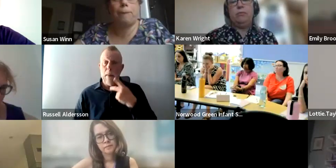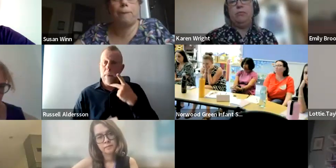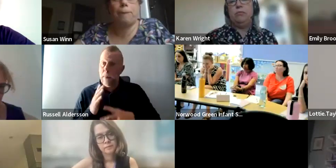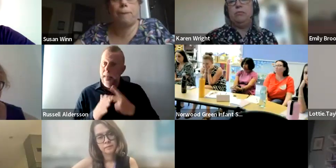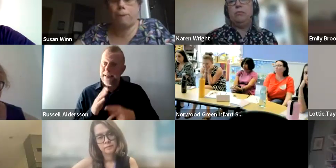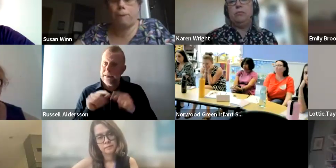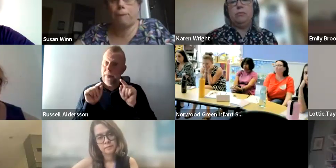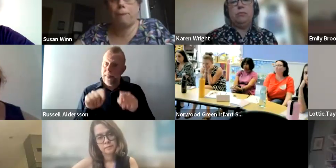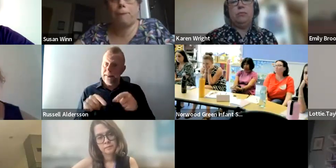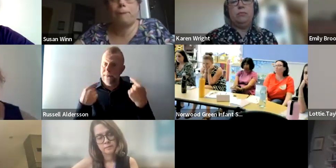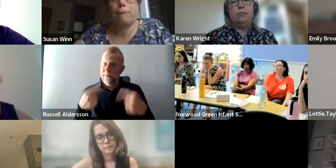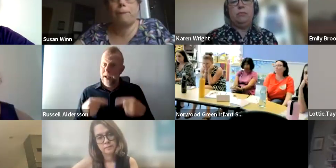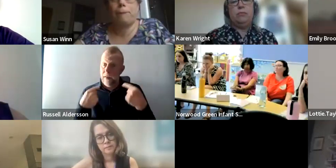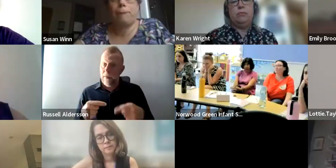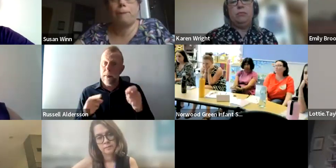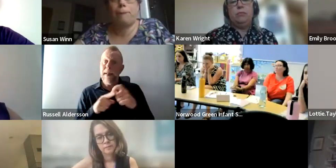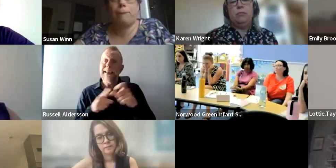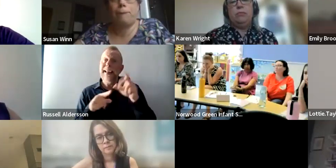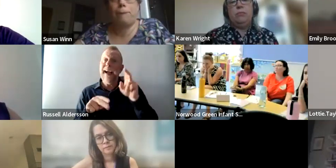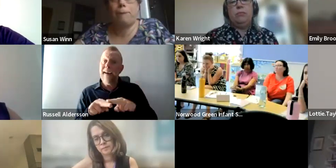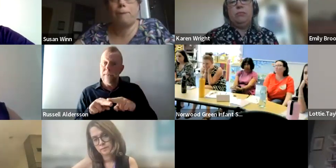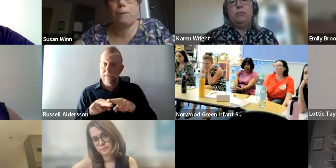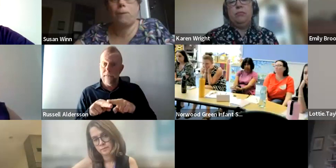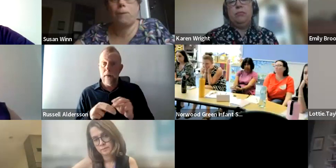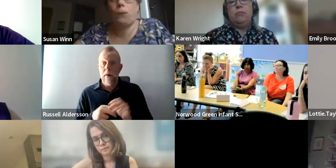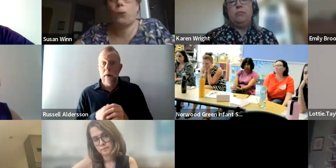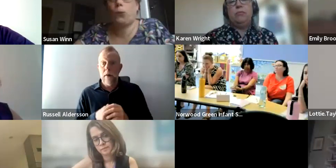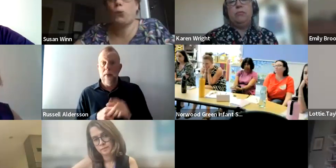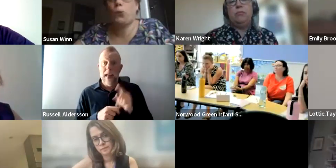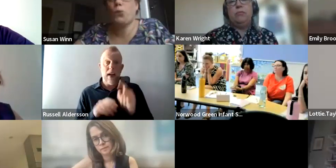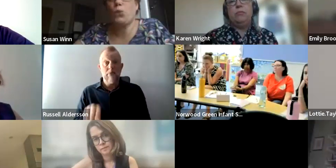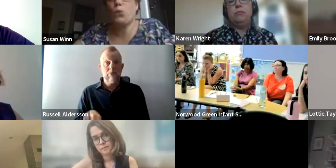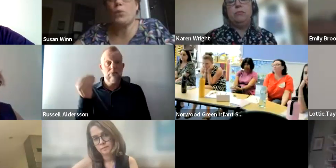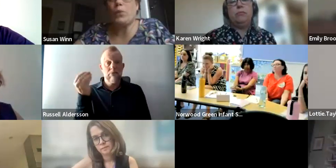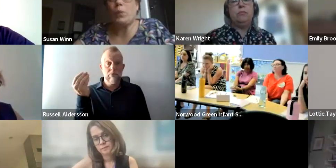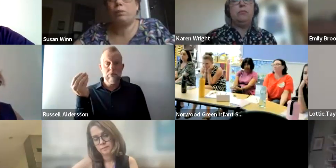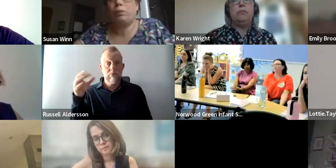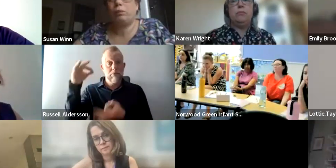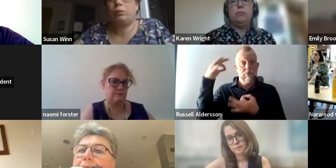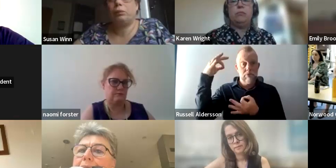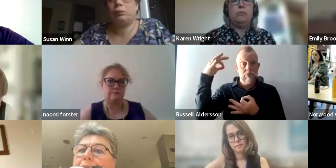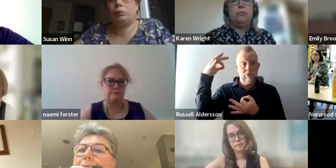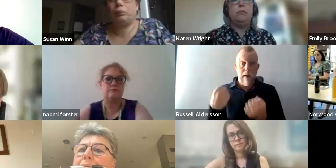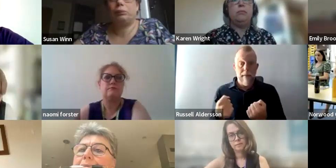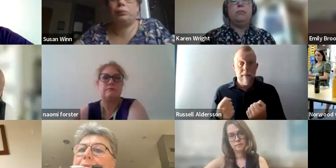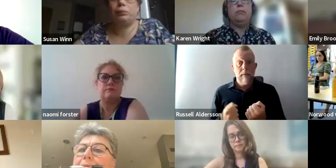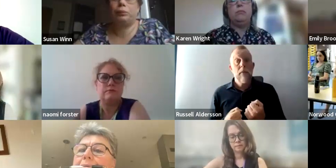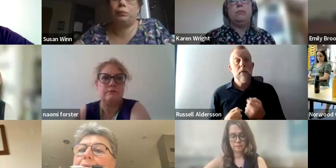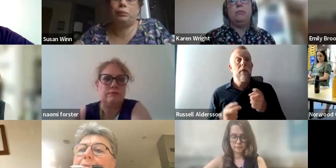resource available as a PDF as well for people to be able to pull out of the bag? I suspect that might be something the group needs to...